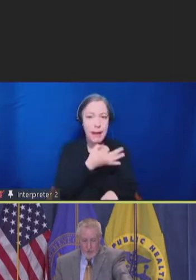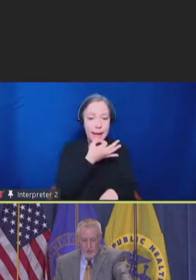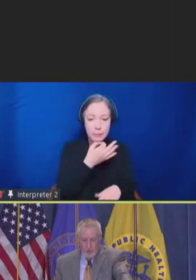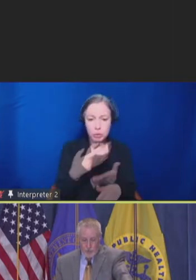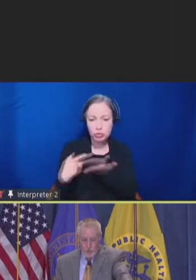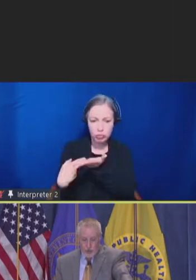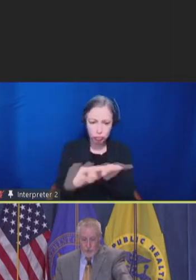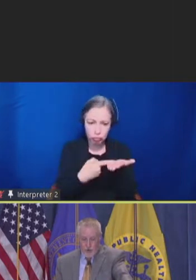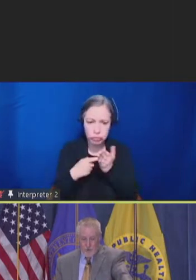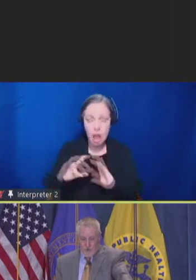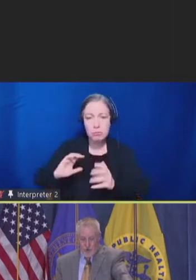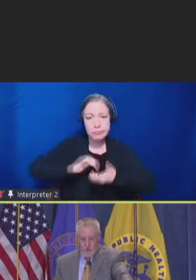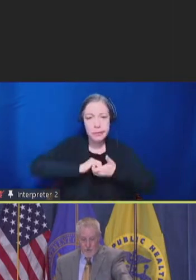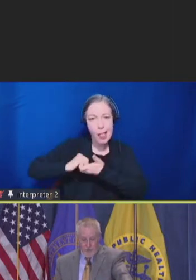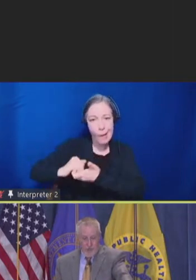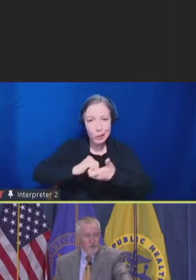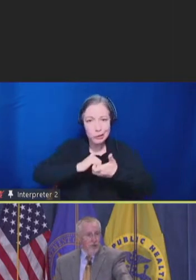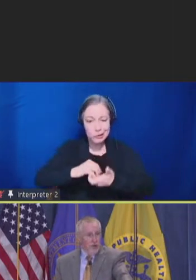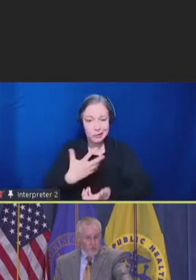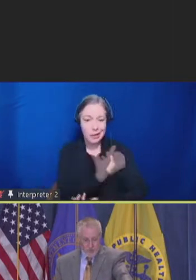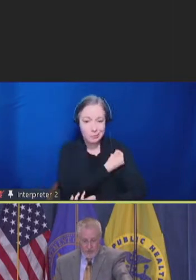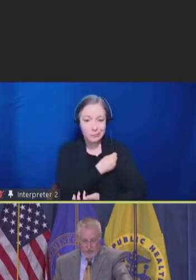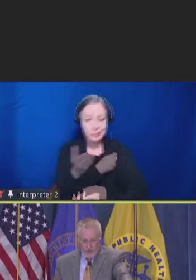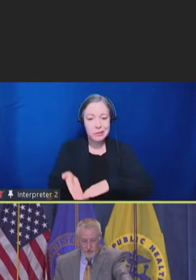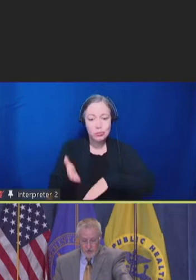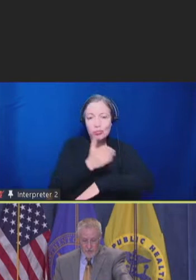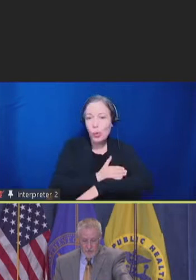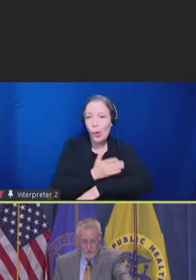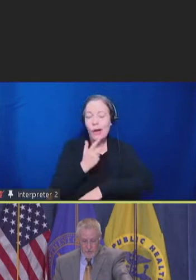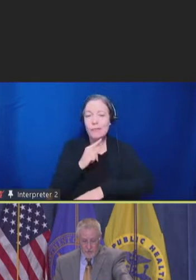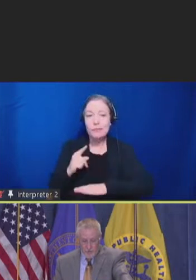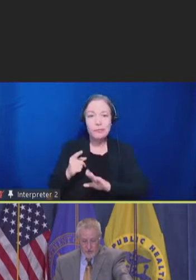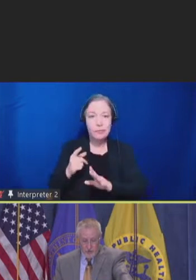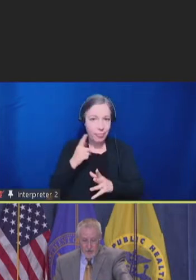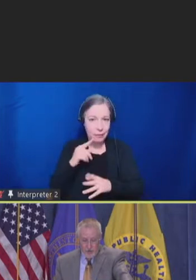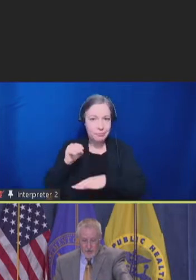And then we'll hear a brief update from the Innovation and Immunization Subcommittee.